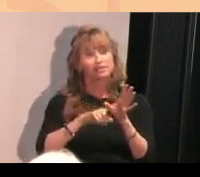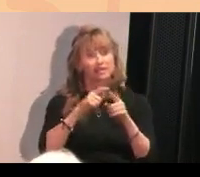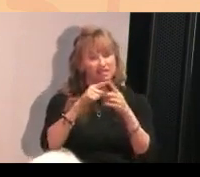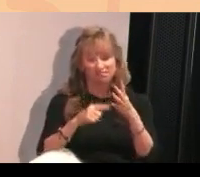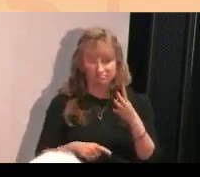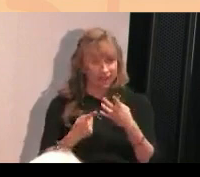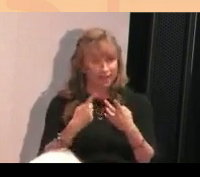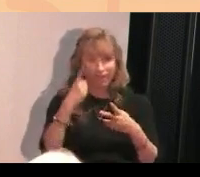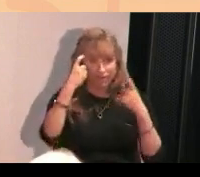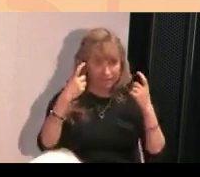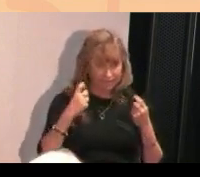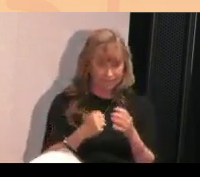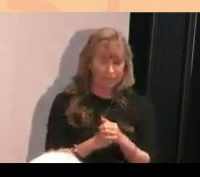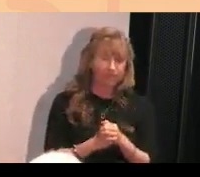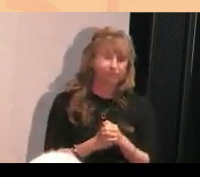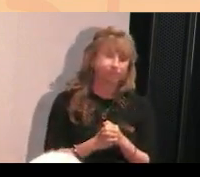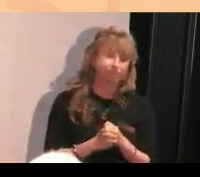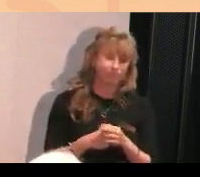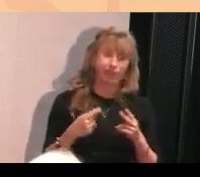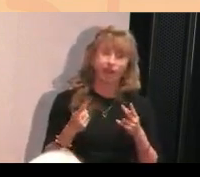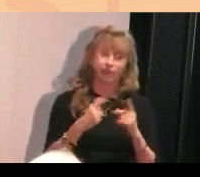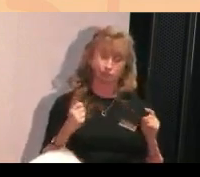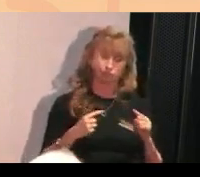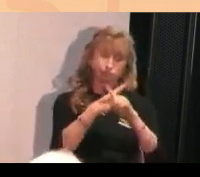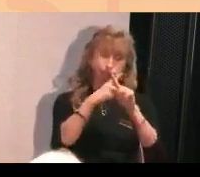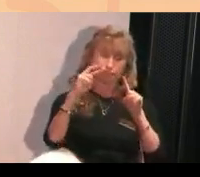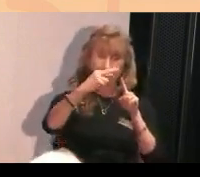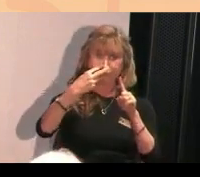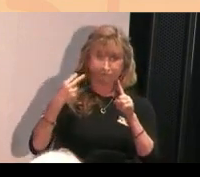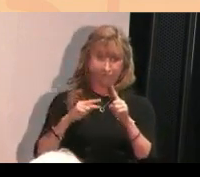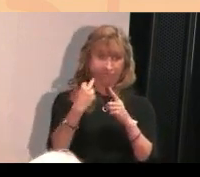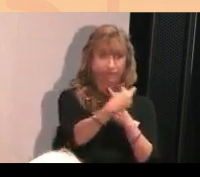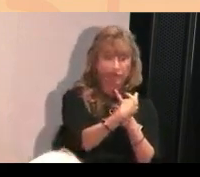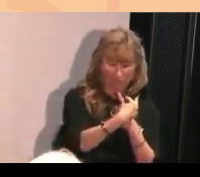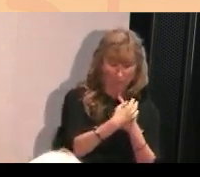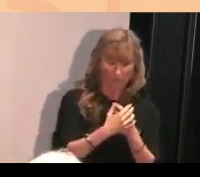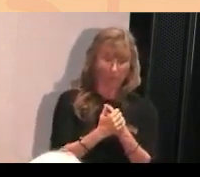there are also some conflicting views for example on whether it should have teeth